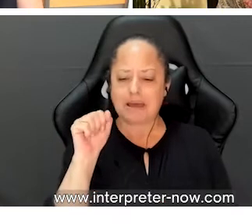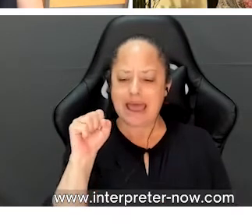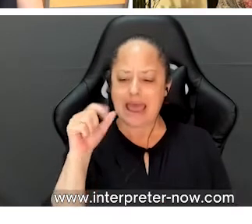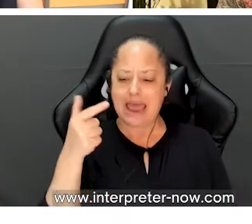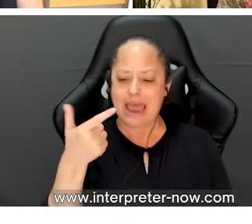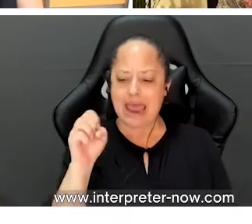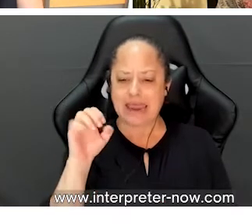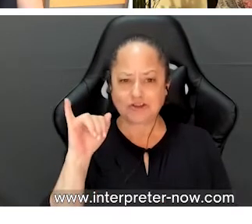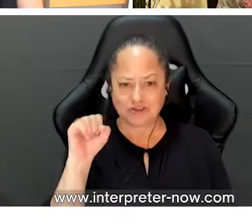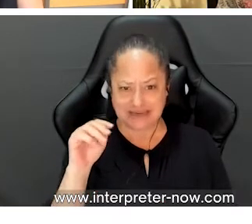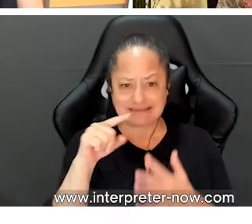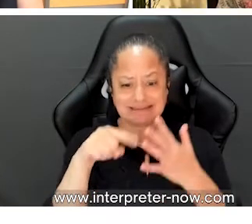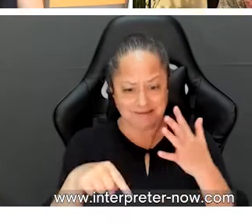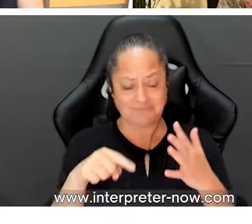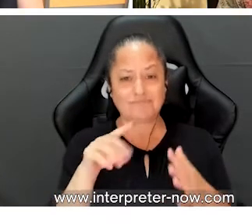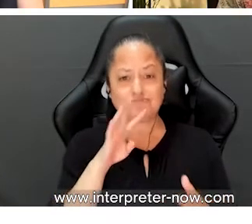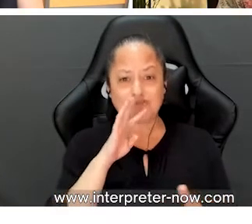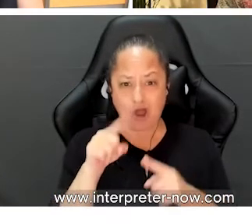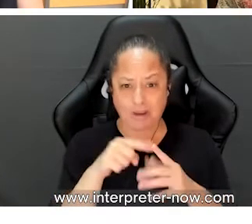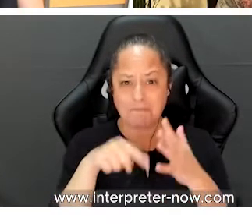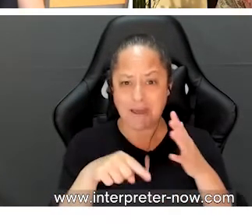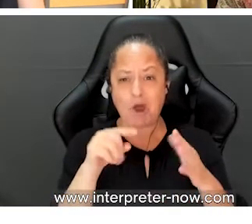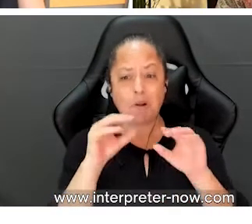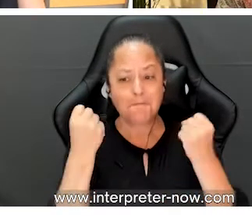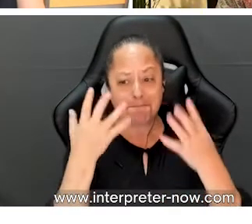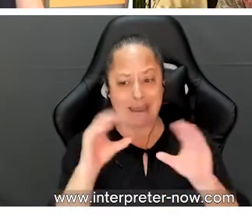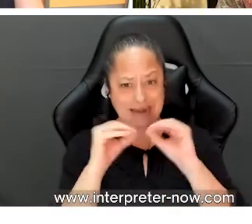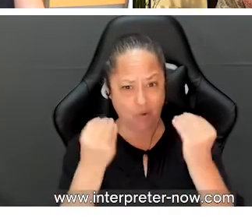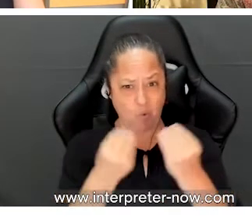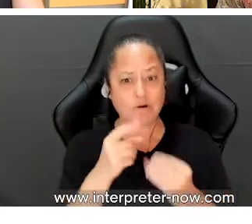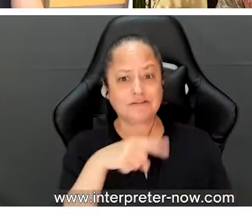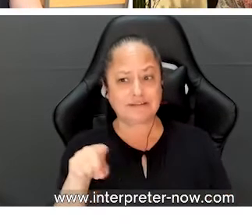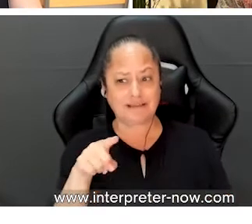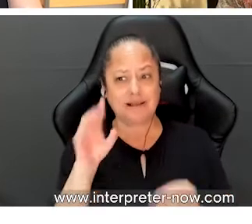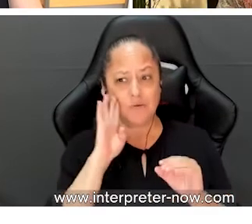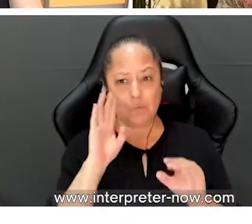these isms, which we absolutely should, and many organizations are, then I would put to